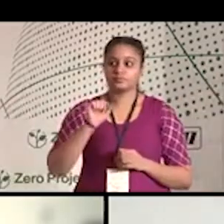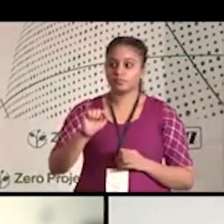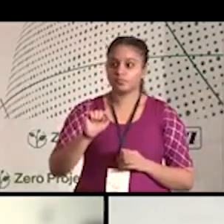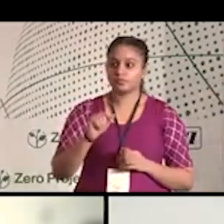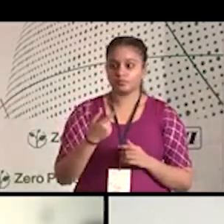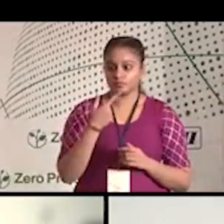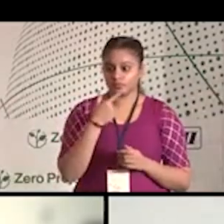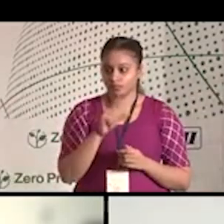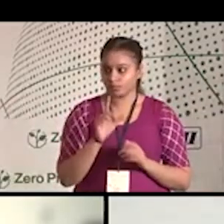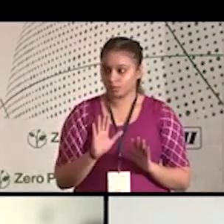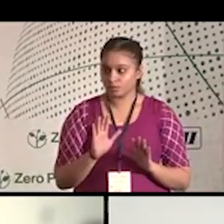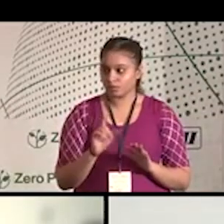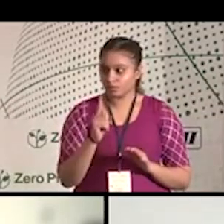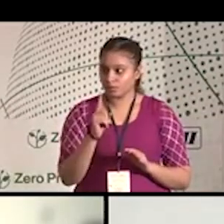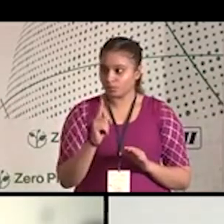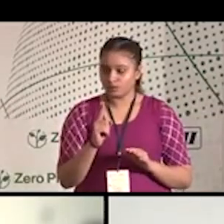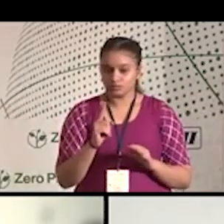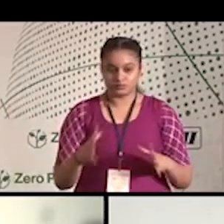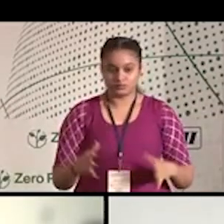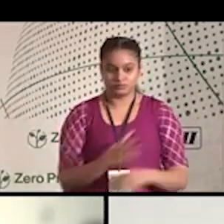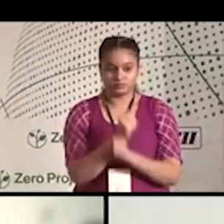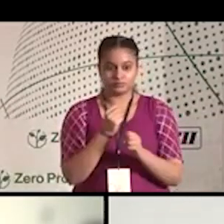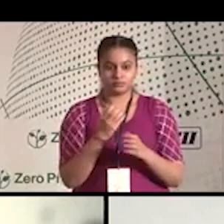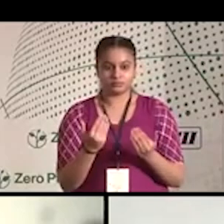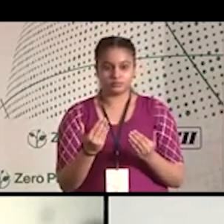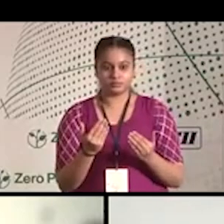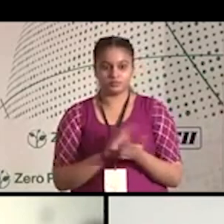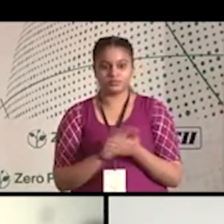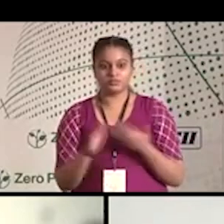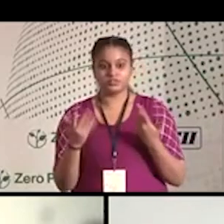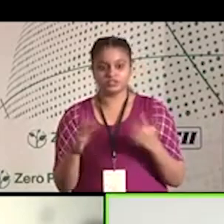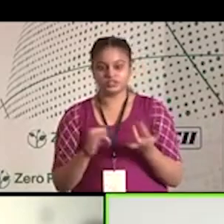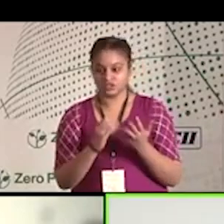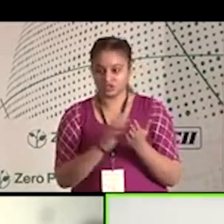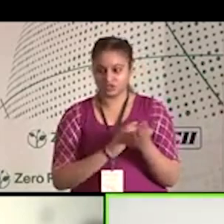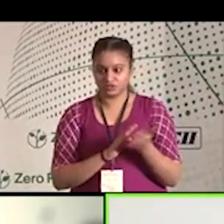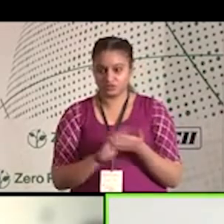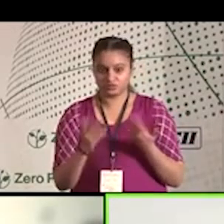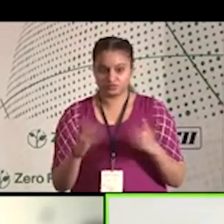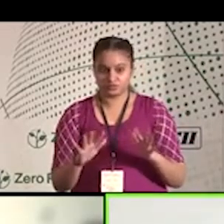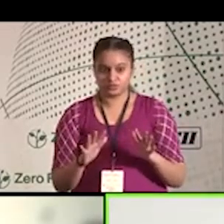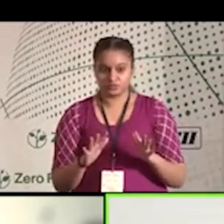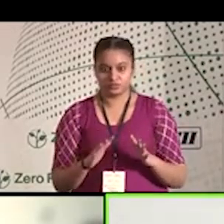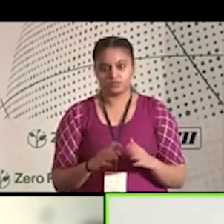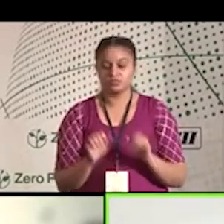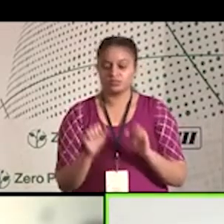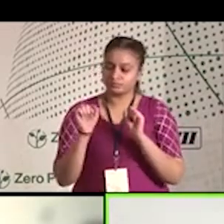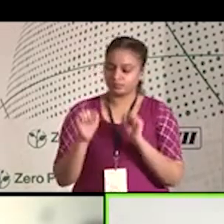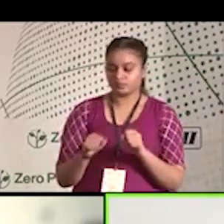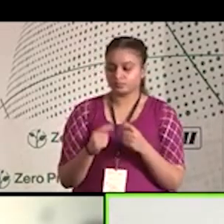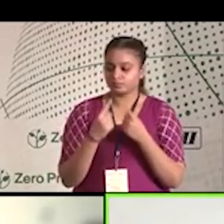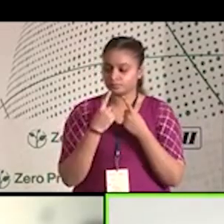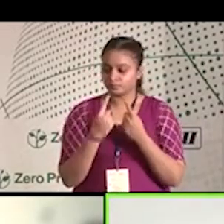can I just wrap up things and close the session? Absolutely private, then if there is no time. Yeah.